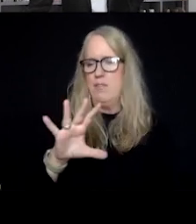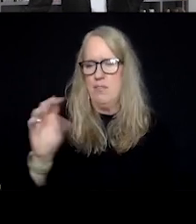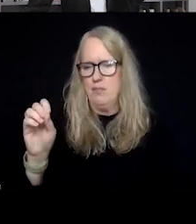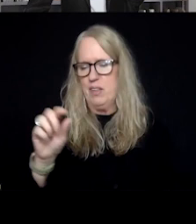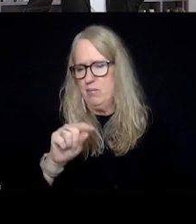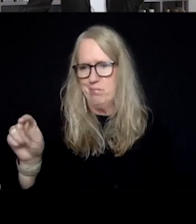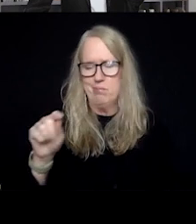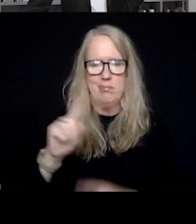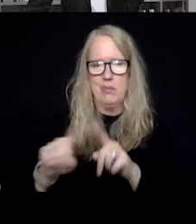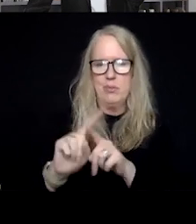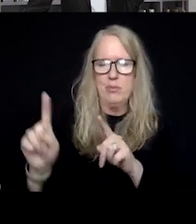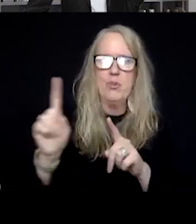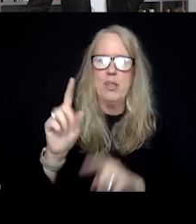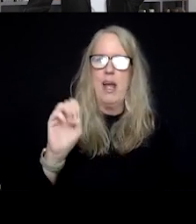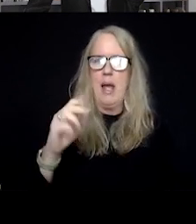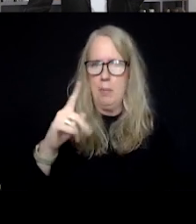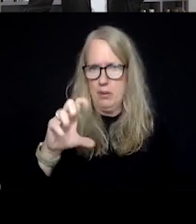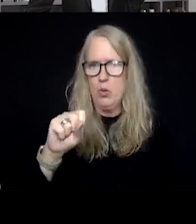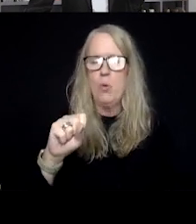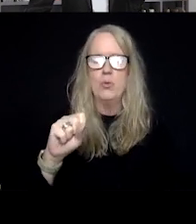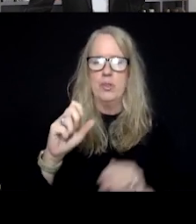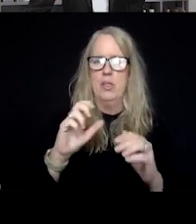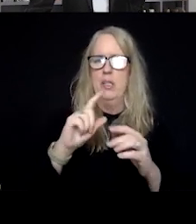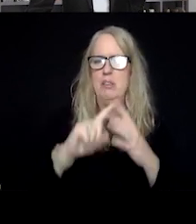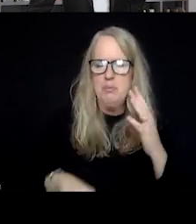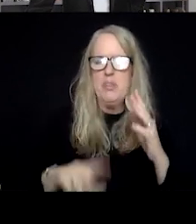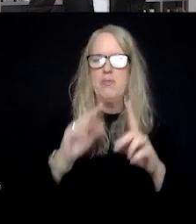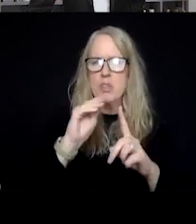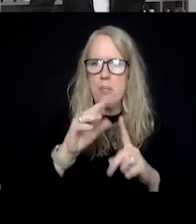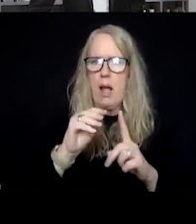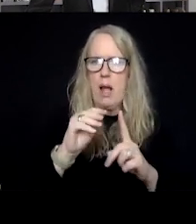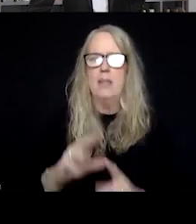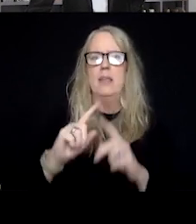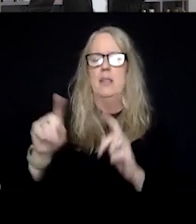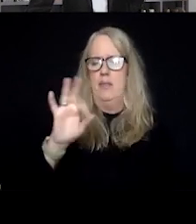AND YOU CAN GET TO THE SPOT LIGHT EPISODES. THE 988 GOES LIVE